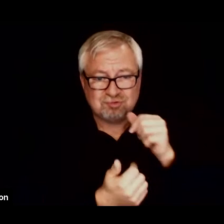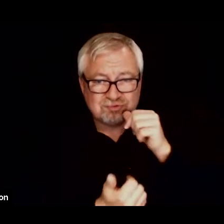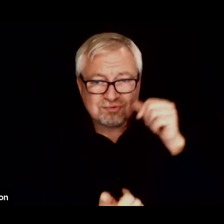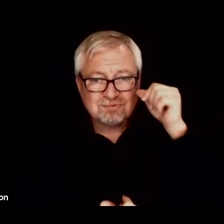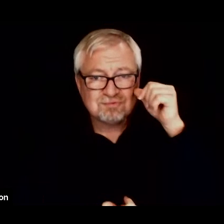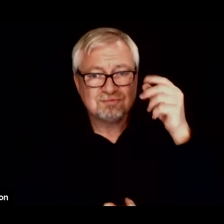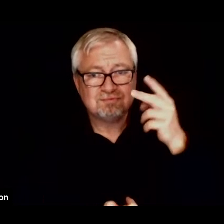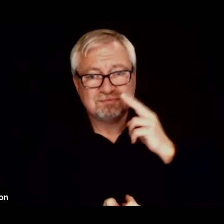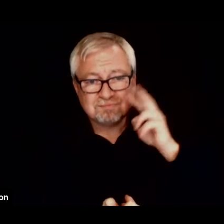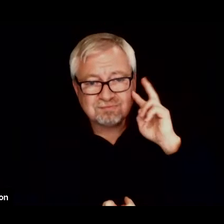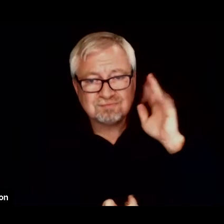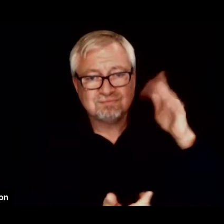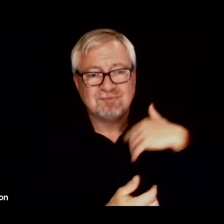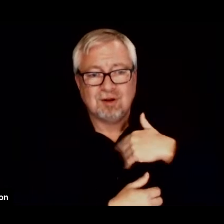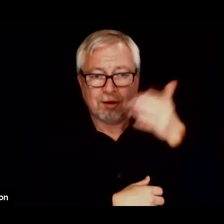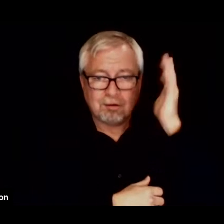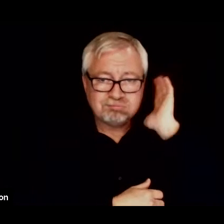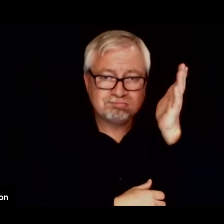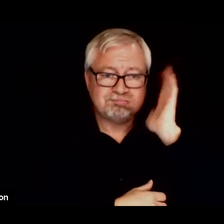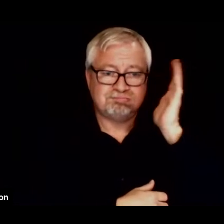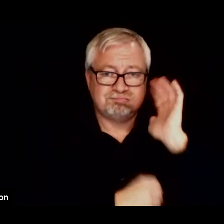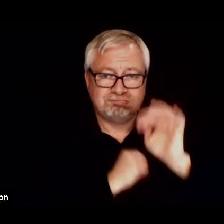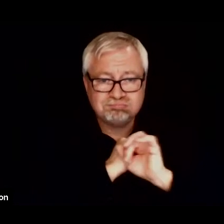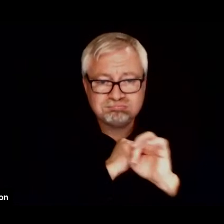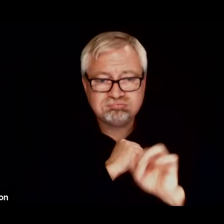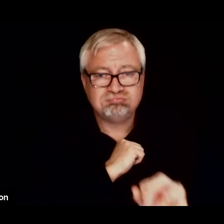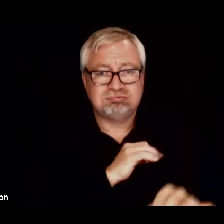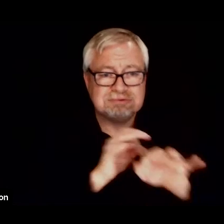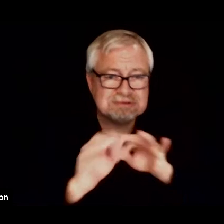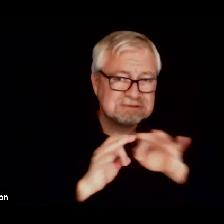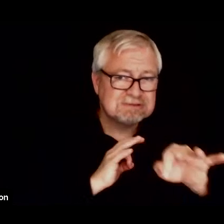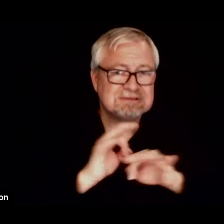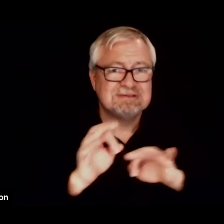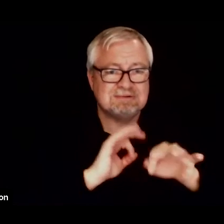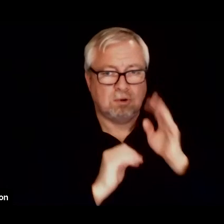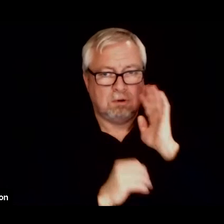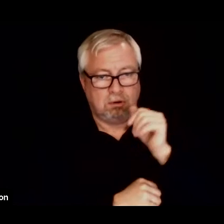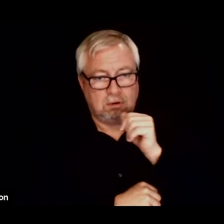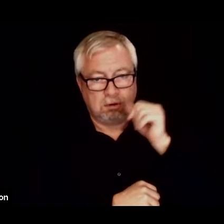news of the first what will be certainly a series of vaccine-related updates.